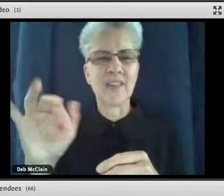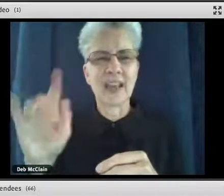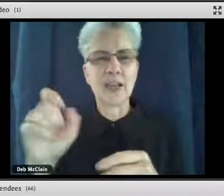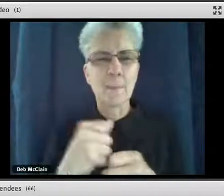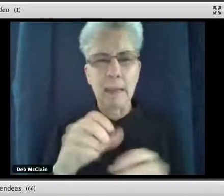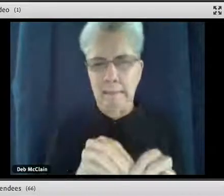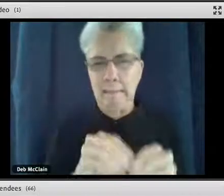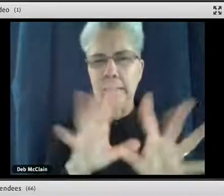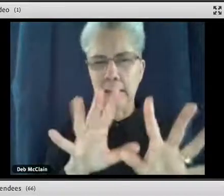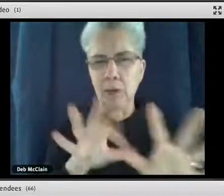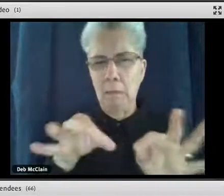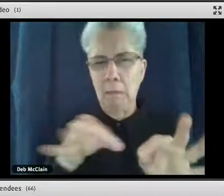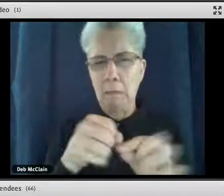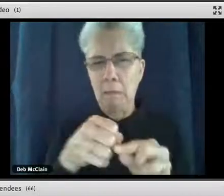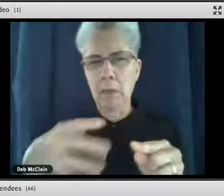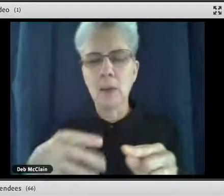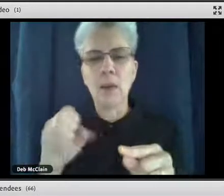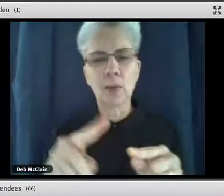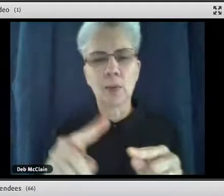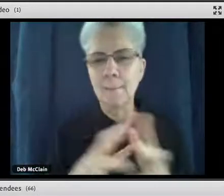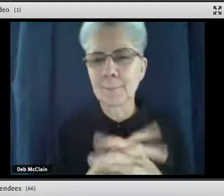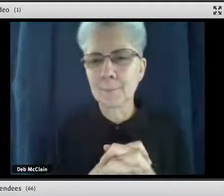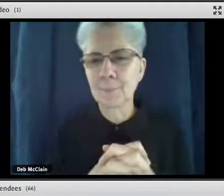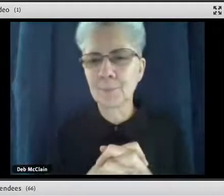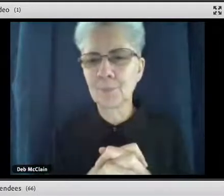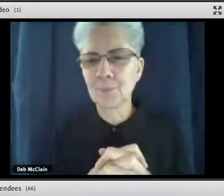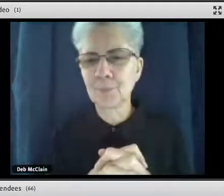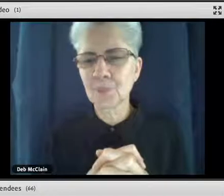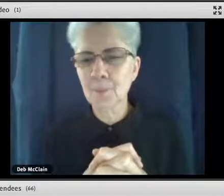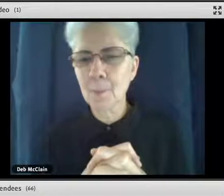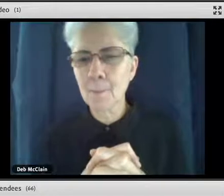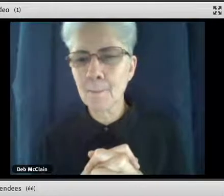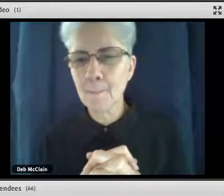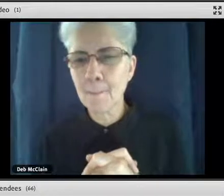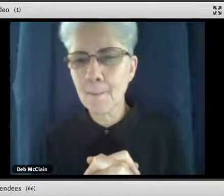to make it clear that you are -- Okay. Thank you, Wendy.